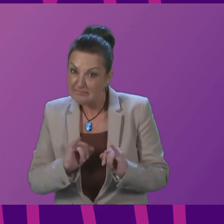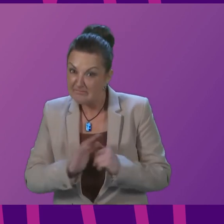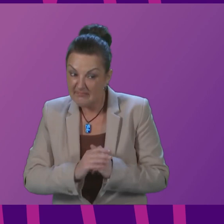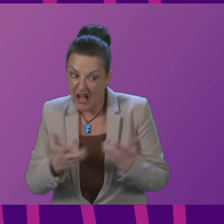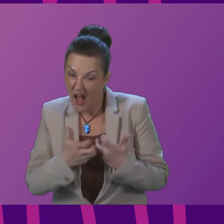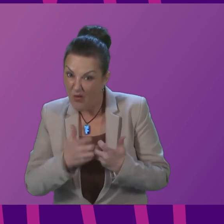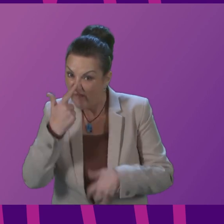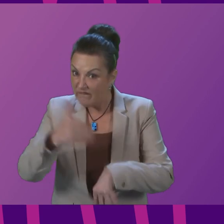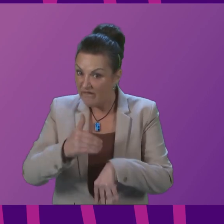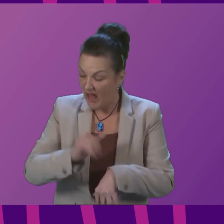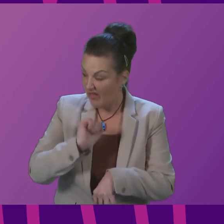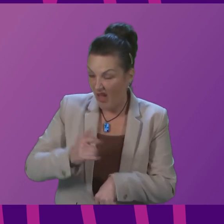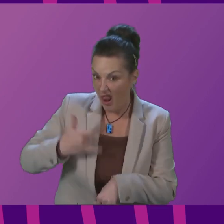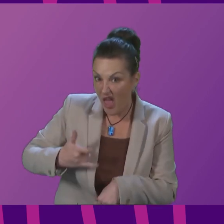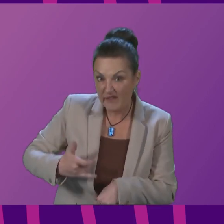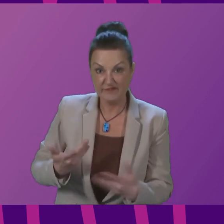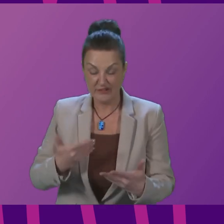of the impact that they have on people’s lives.